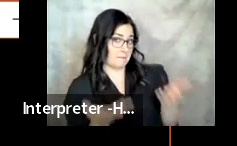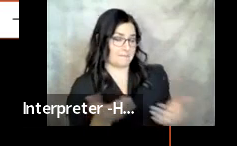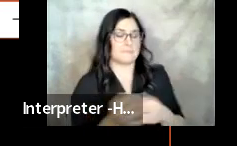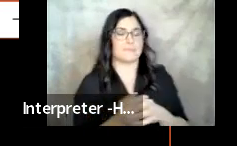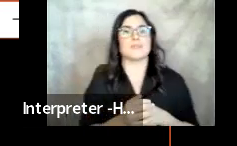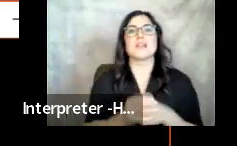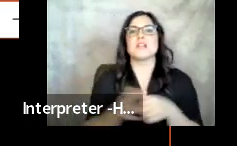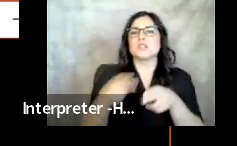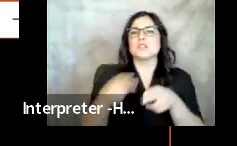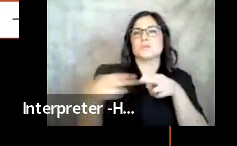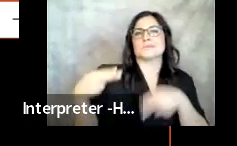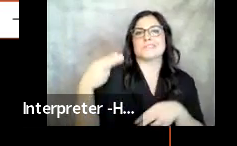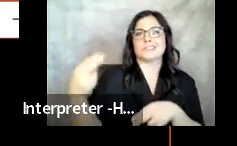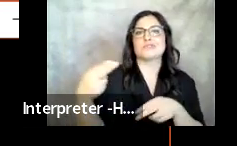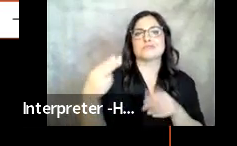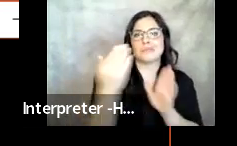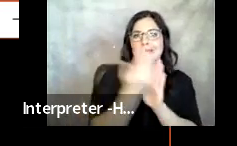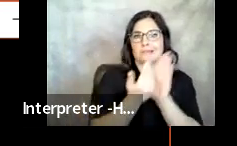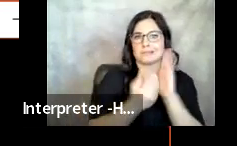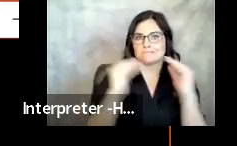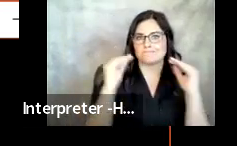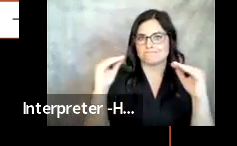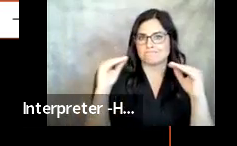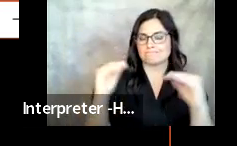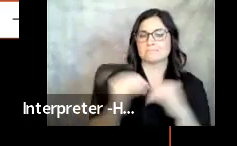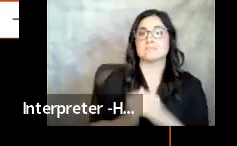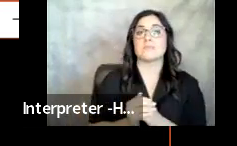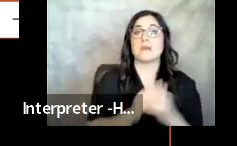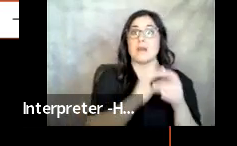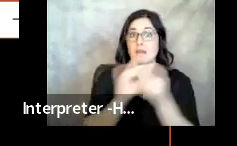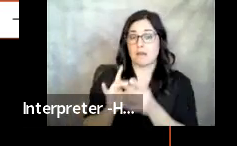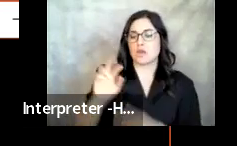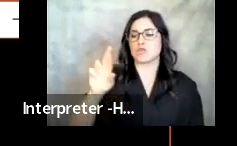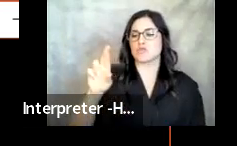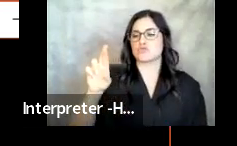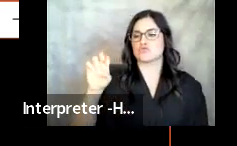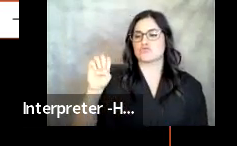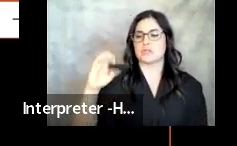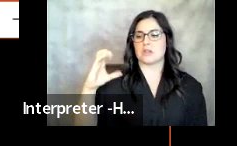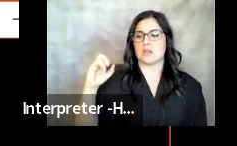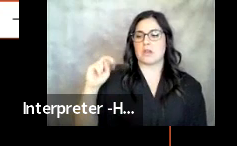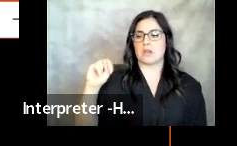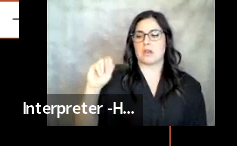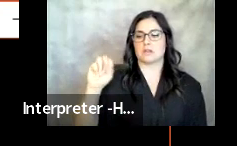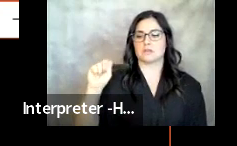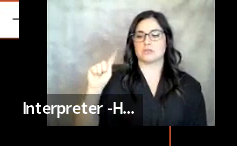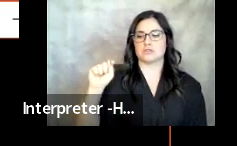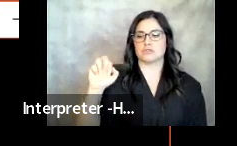History lesson. Lesson, a lesson on reconstruction. I talk about. This in all the. Classes.